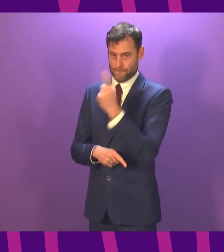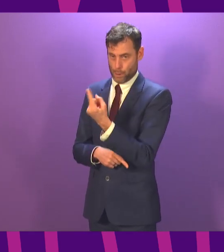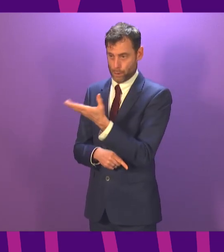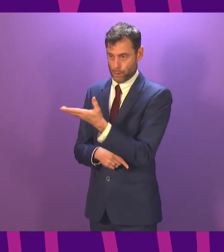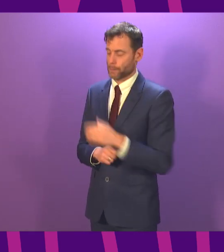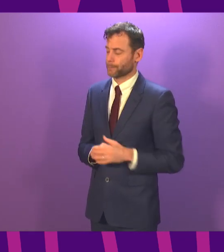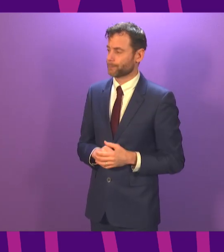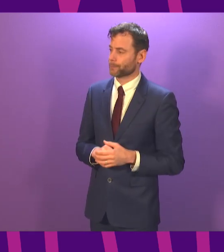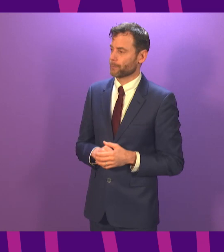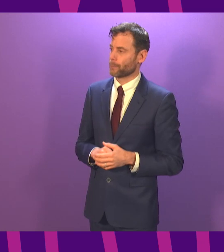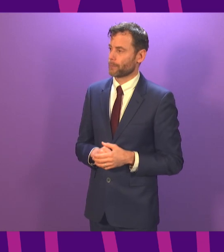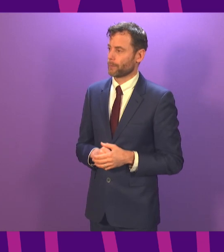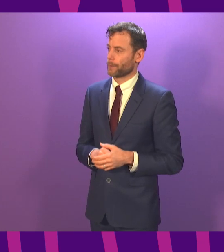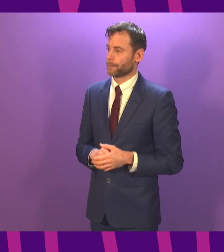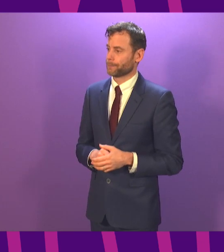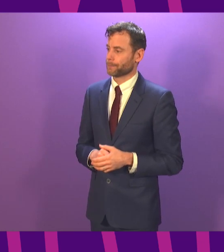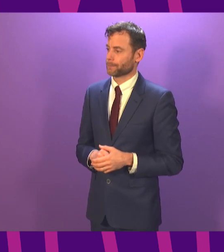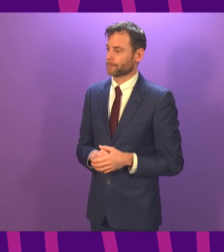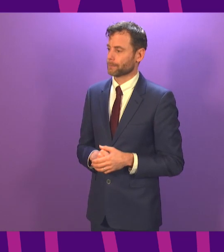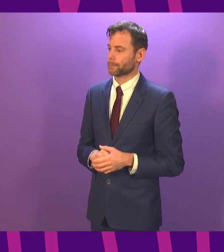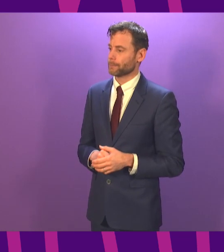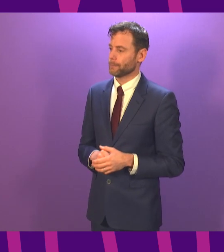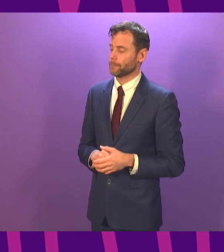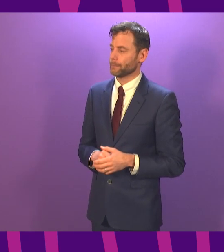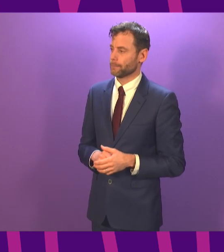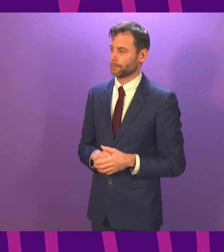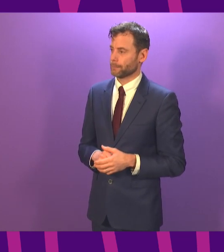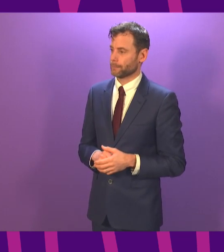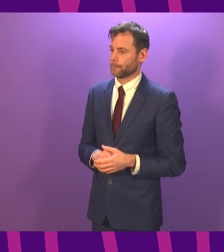Sarah Boyack (Lothian) (Lab): Last week, we had an excellent briefing from